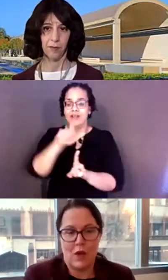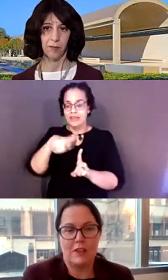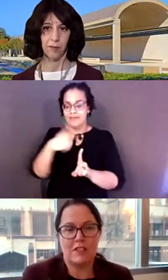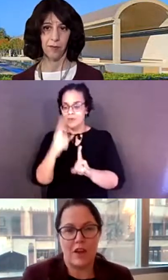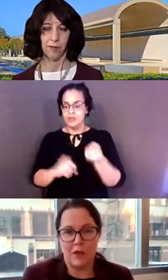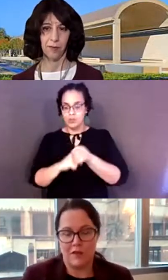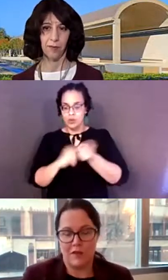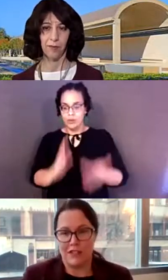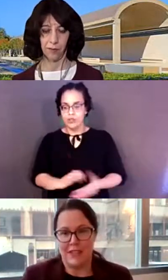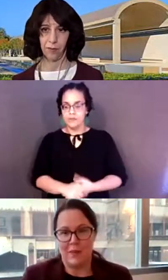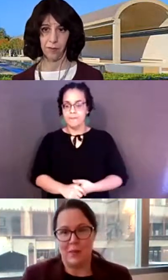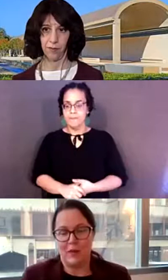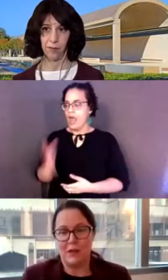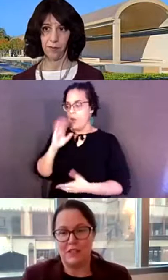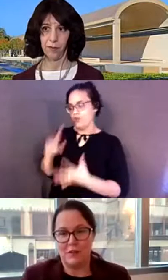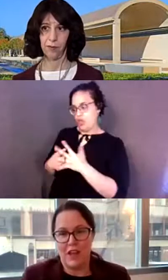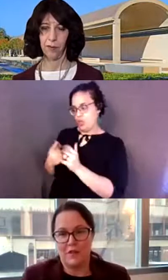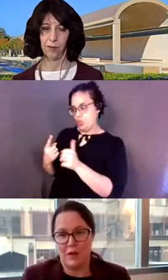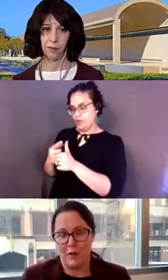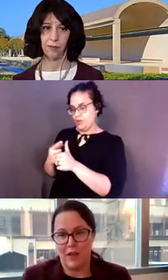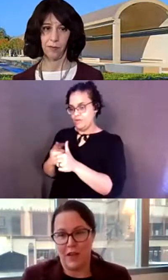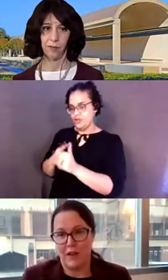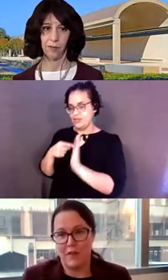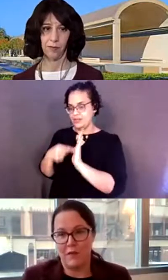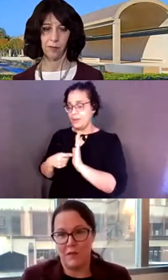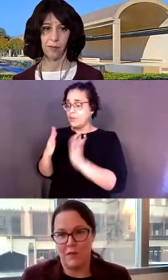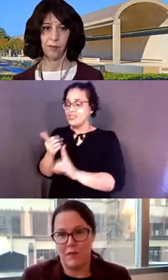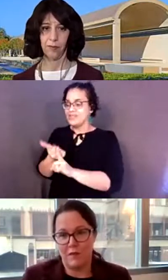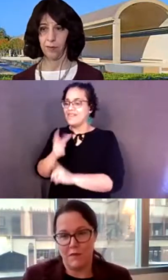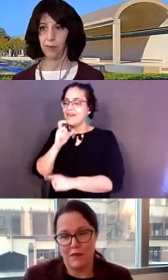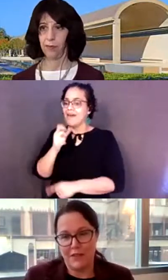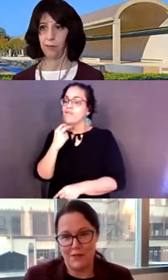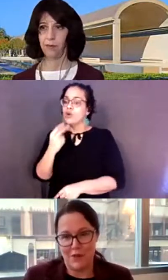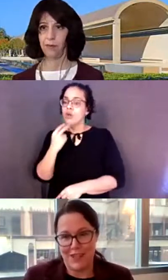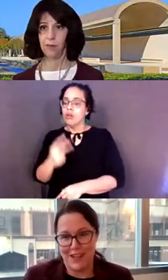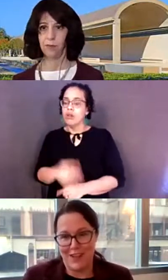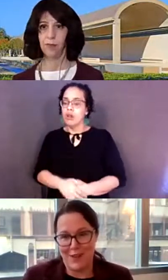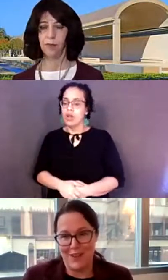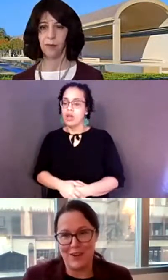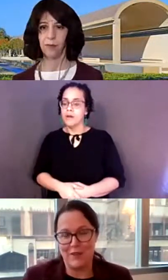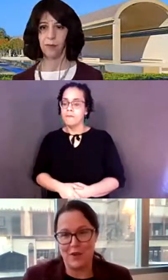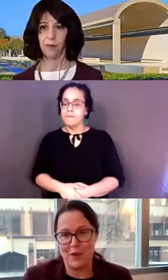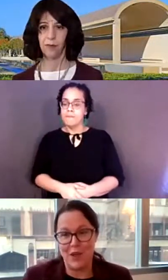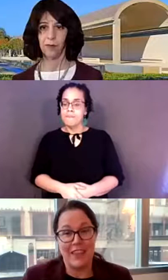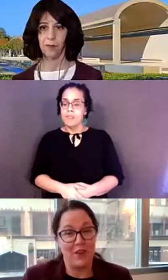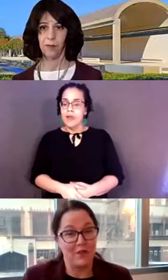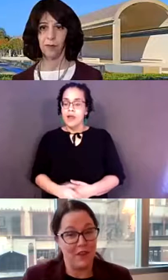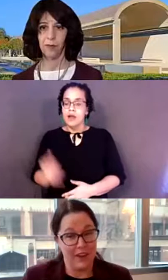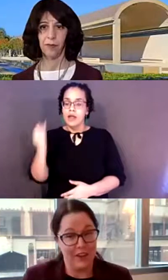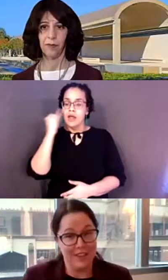I'll start with the first example, the person who's non-verbal. Of my friends and folks, like how they're